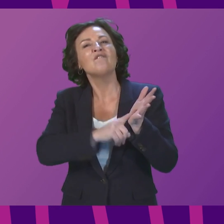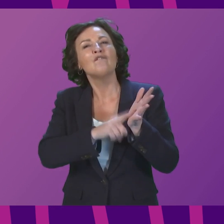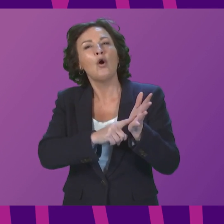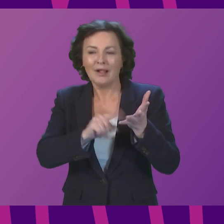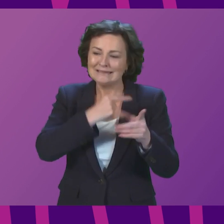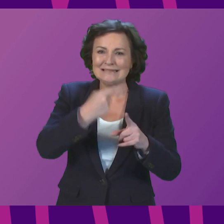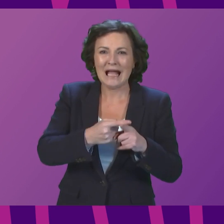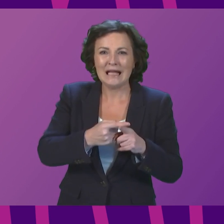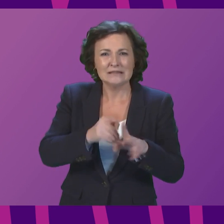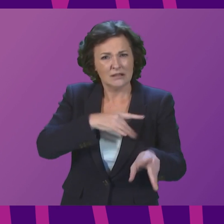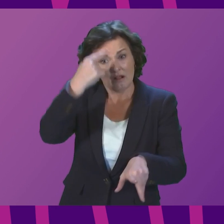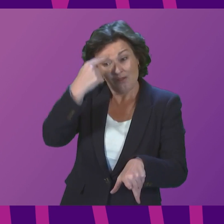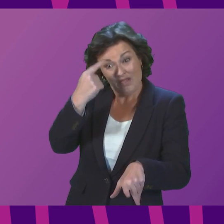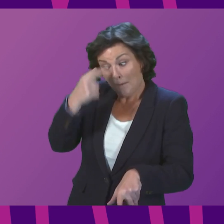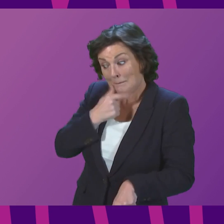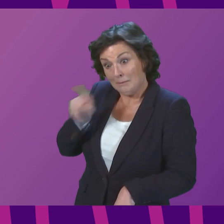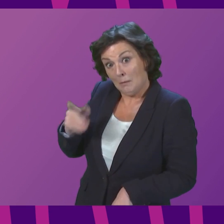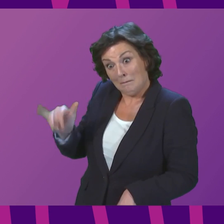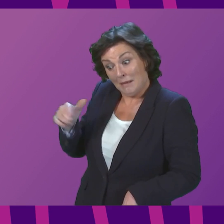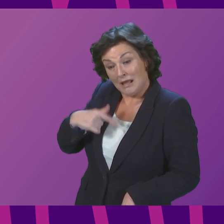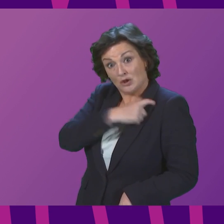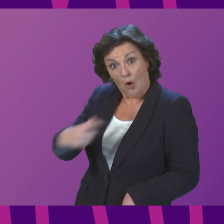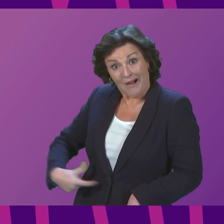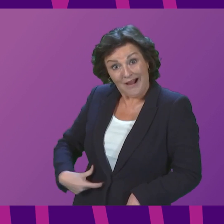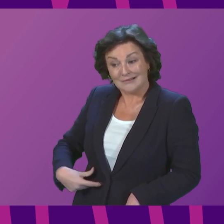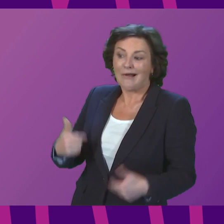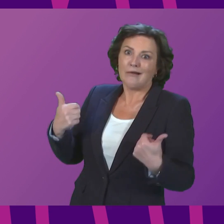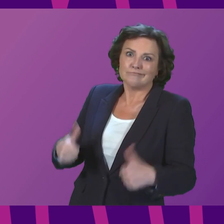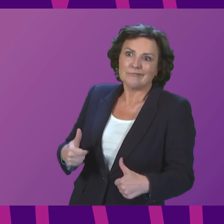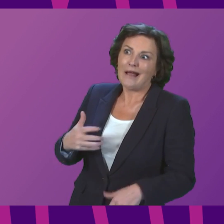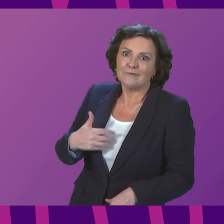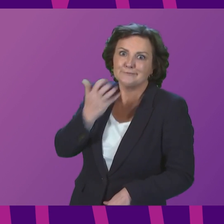we should not be acting to help people in Dundee. That just does not sound credible.